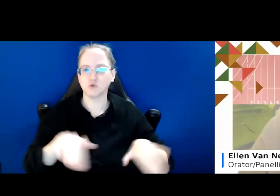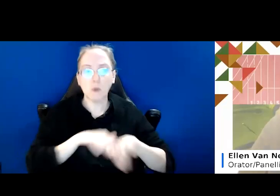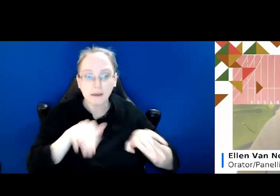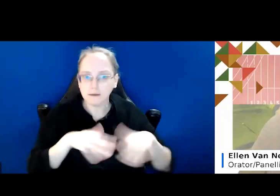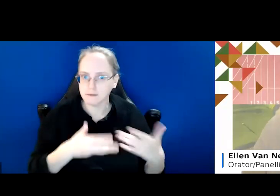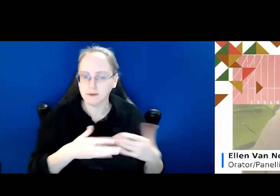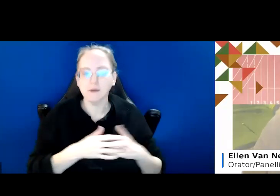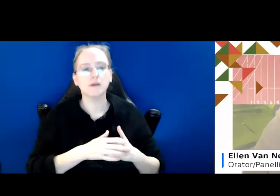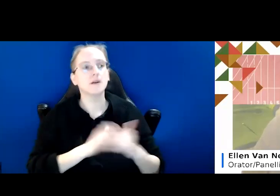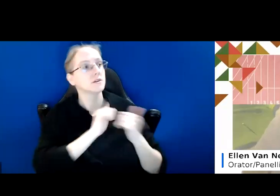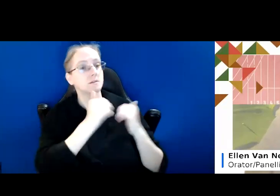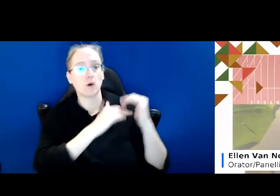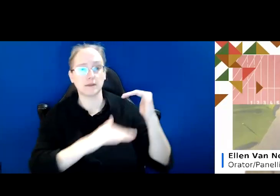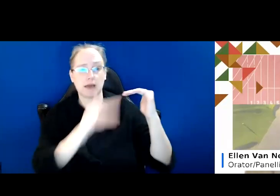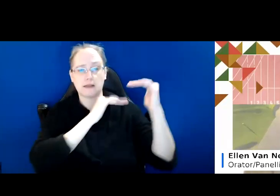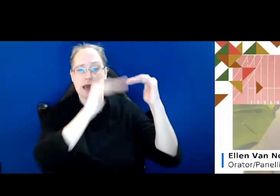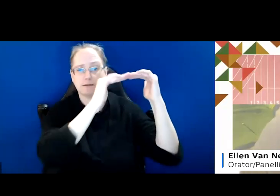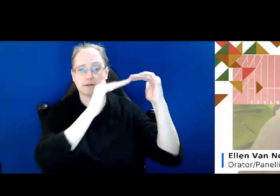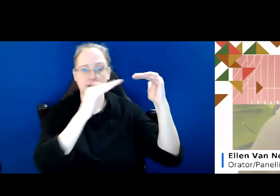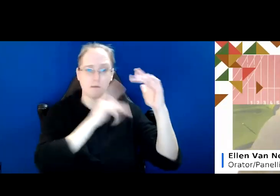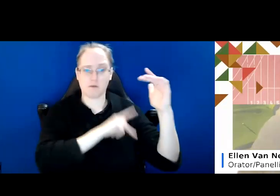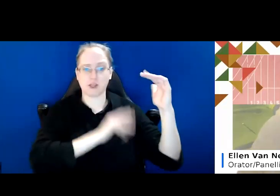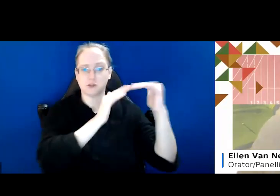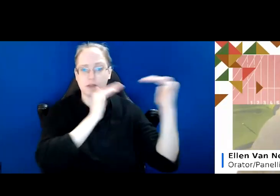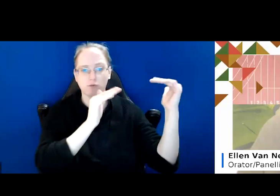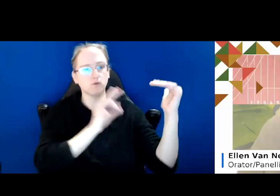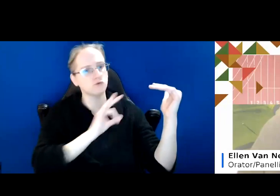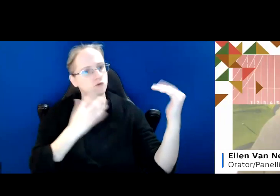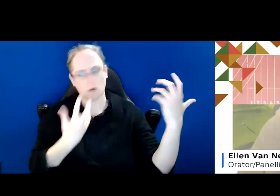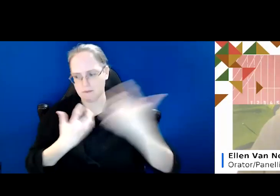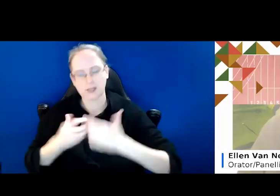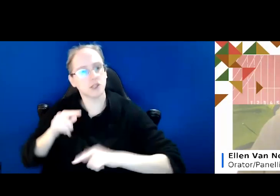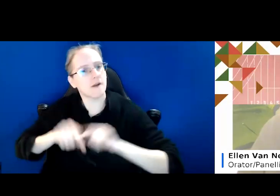do not reflect the diversity of our communities.